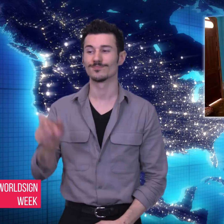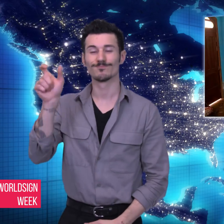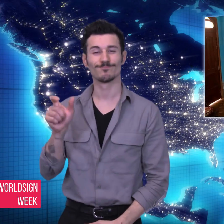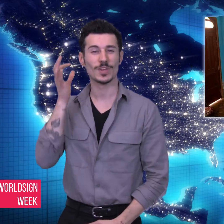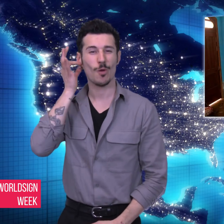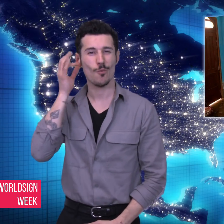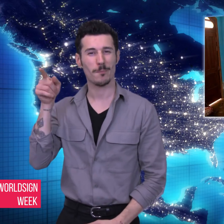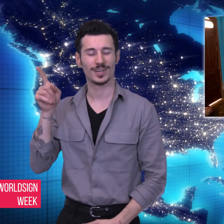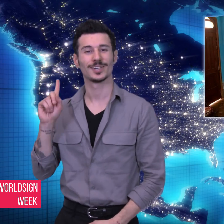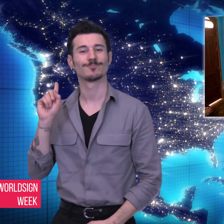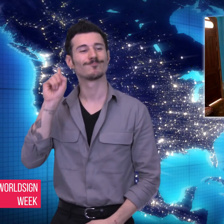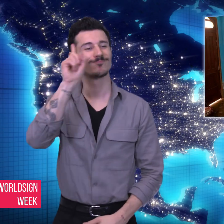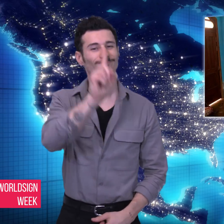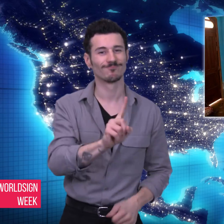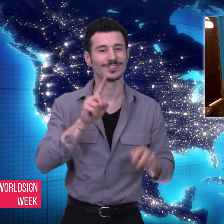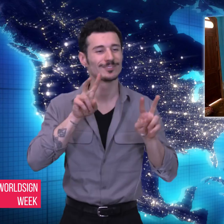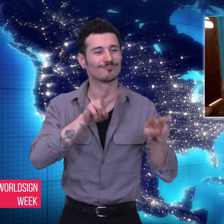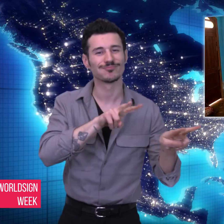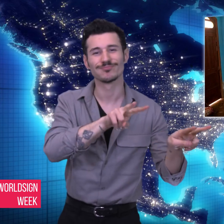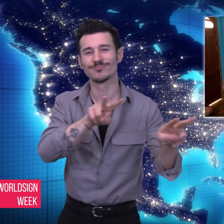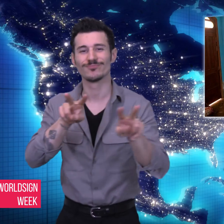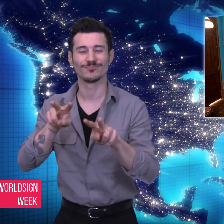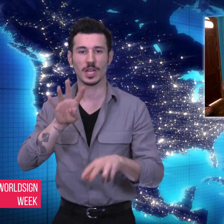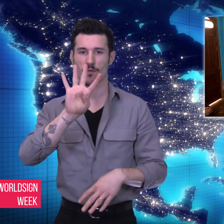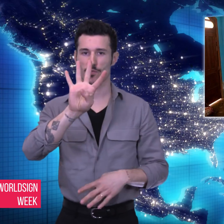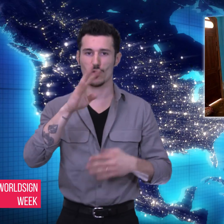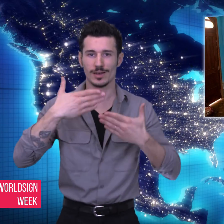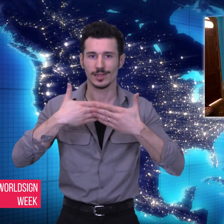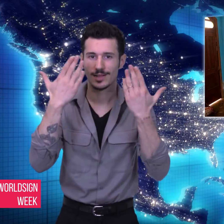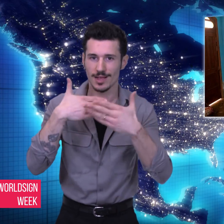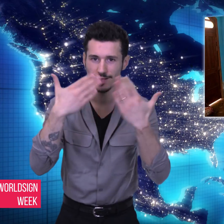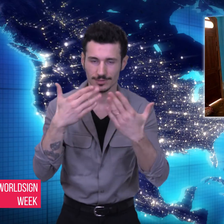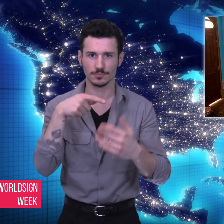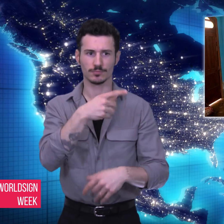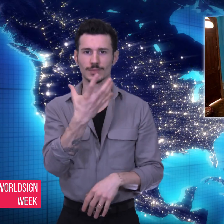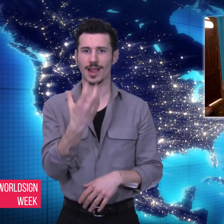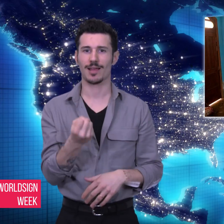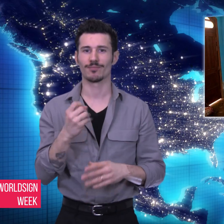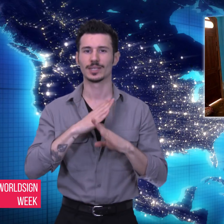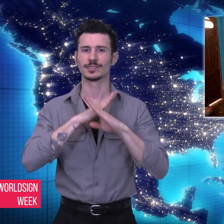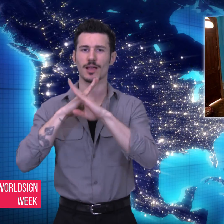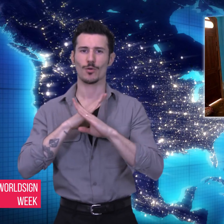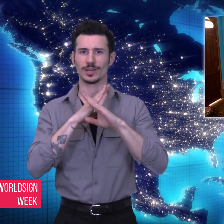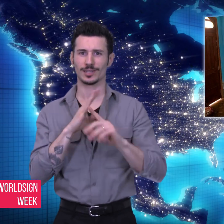Yousafzai’s four-day visit was closely monitored by security.